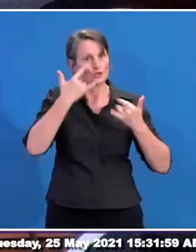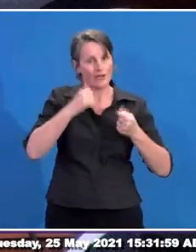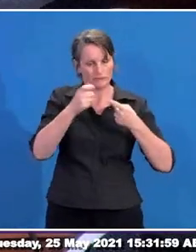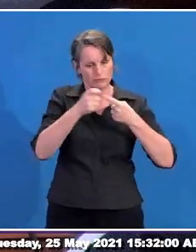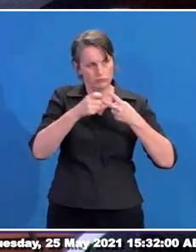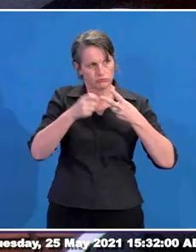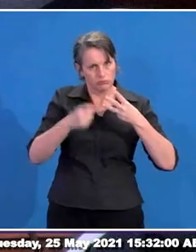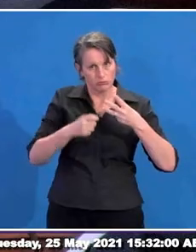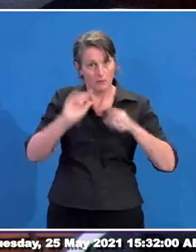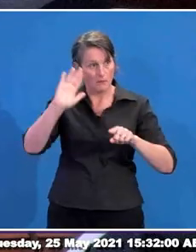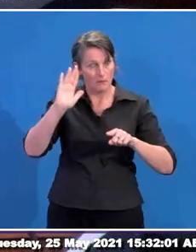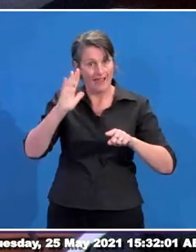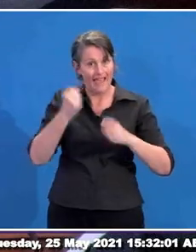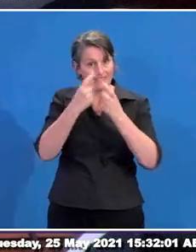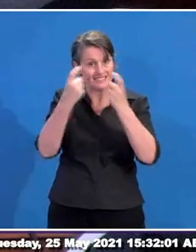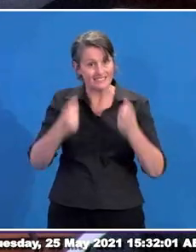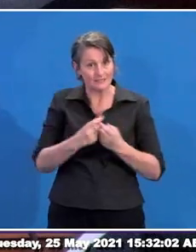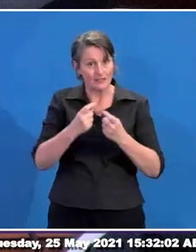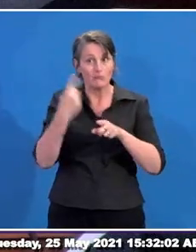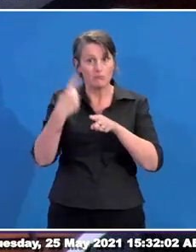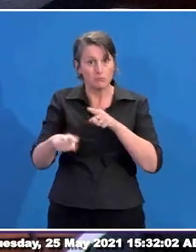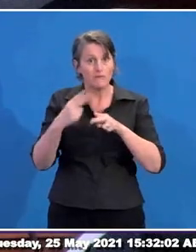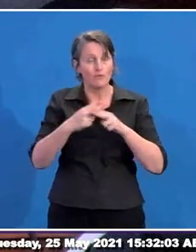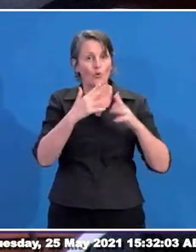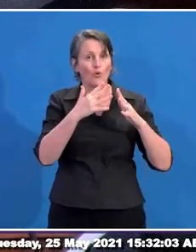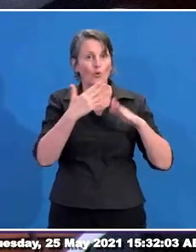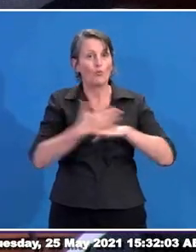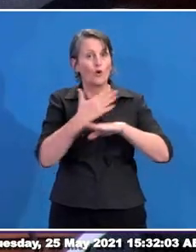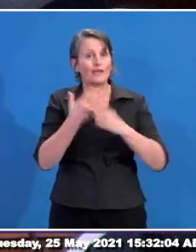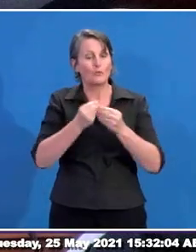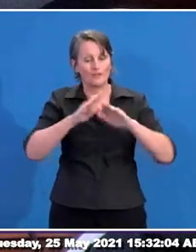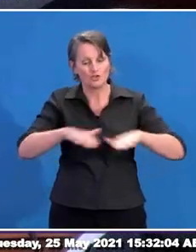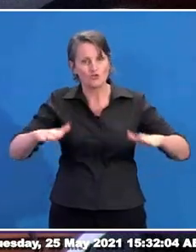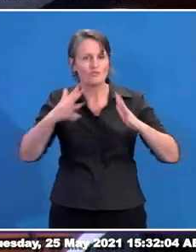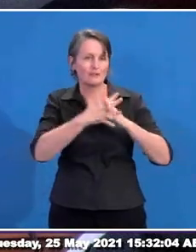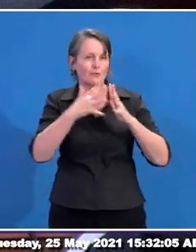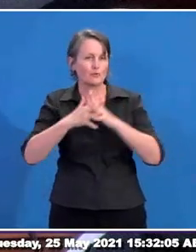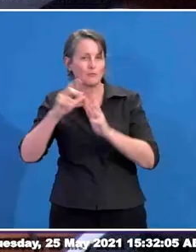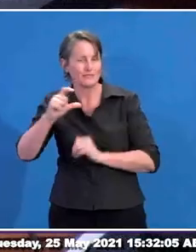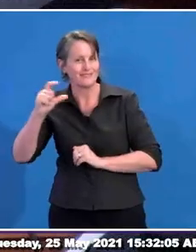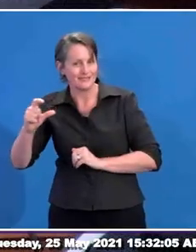correctly without missing any steps. Can I ask why did you include the Working with Children